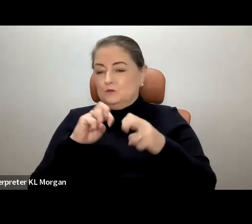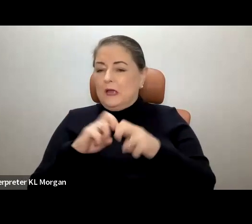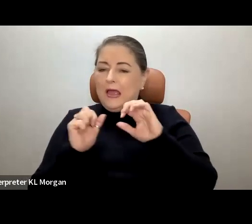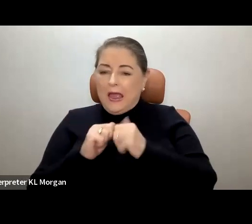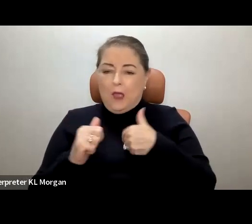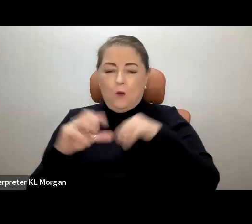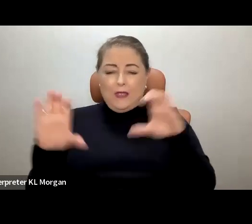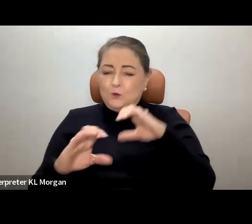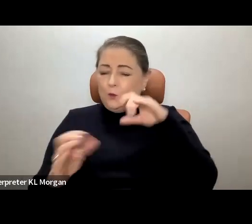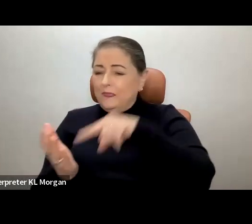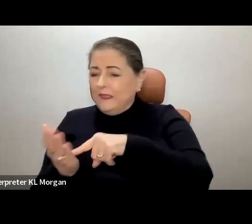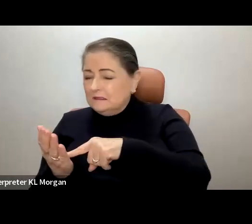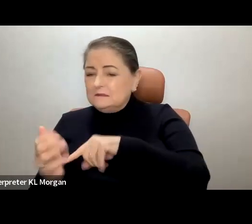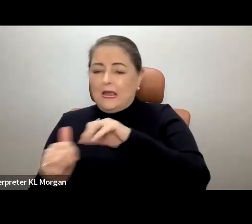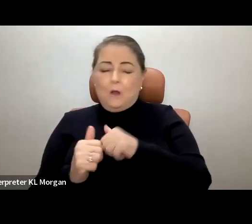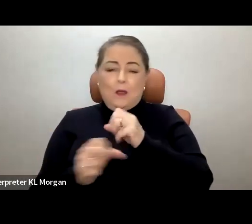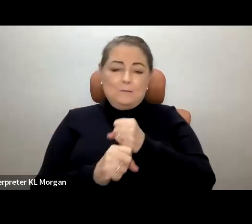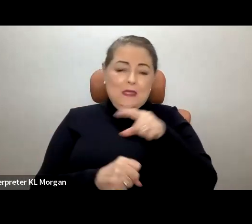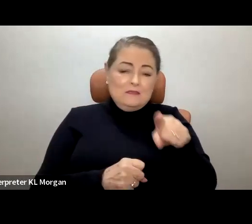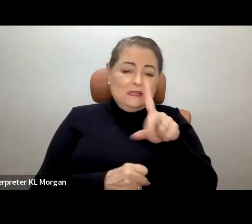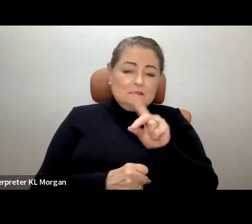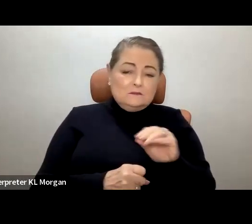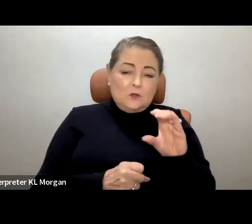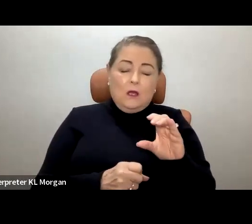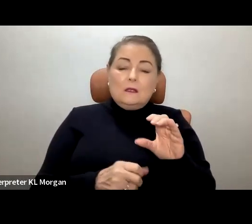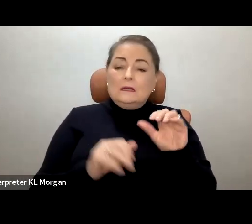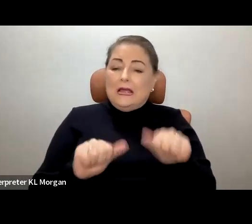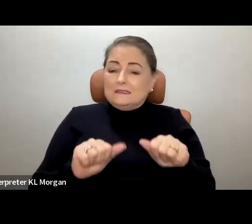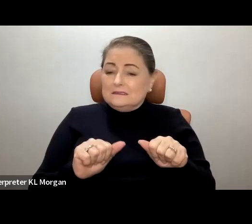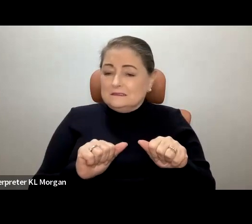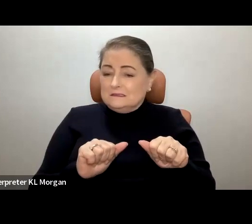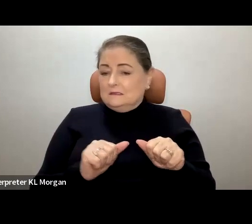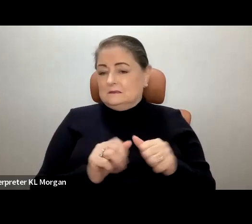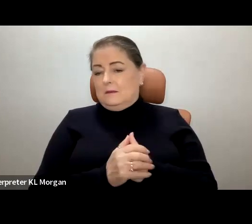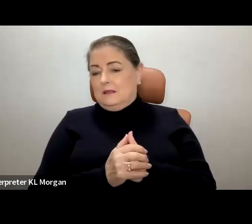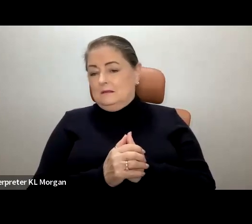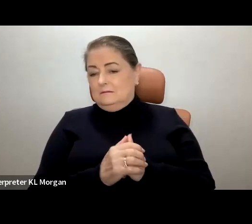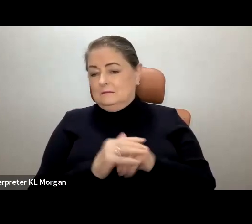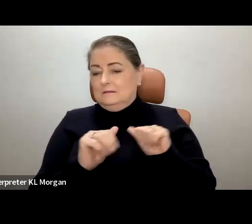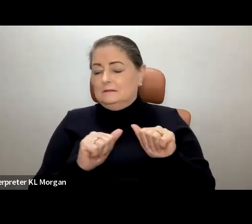this? How do I make this document accessible? So I found